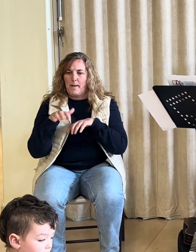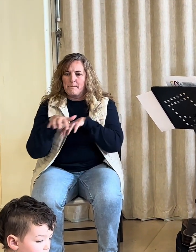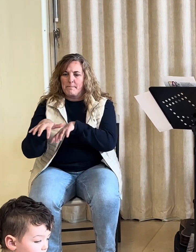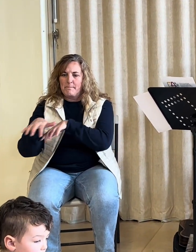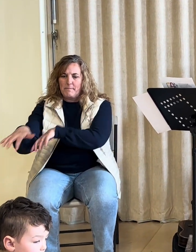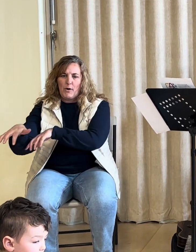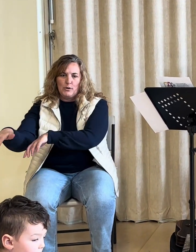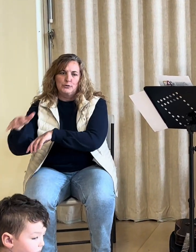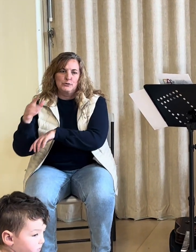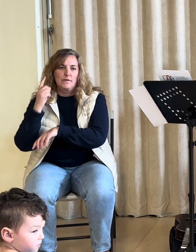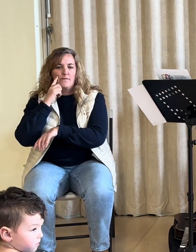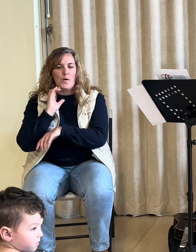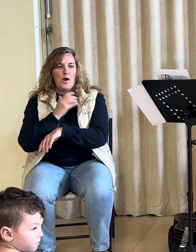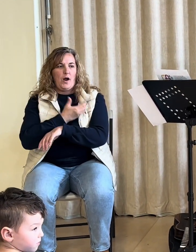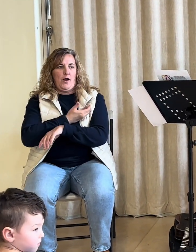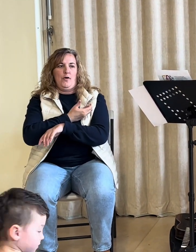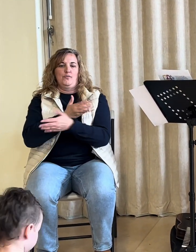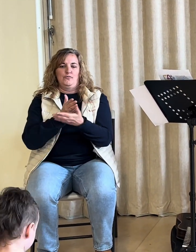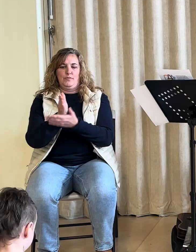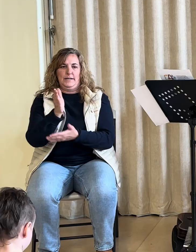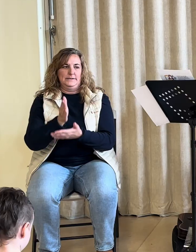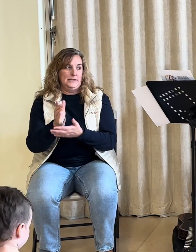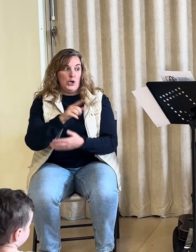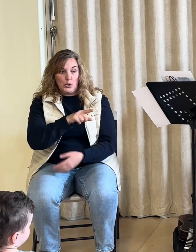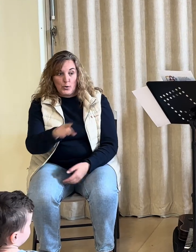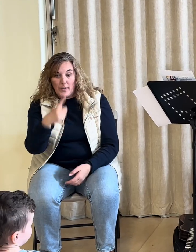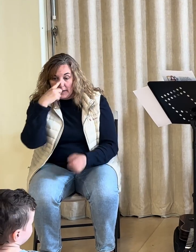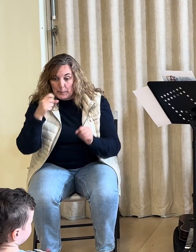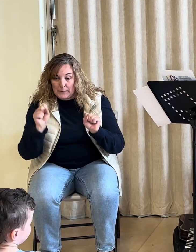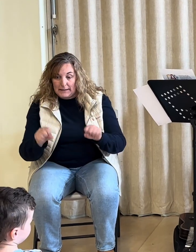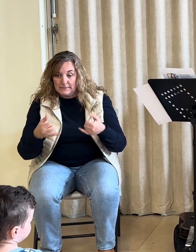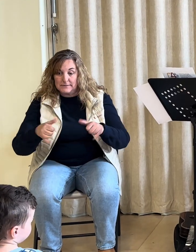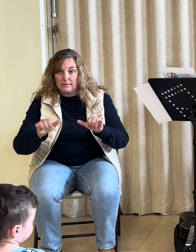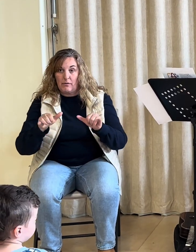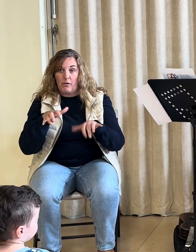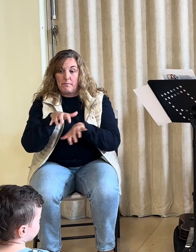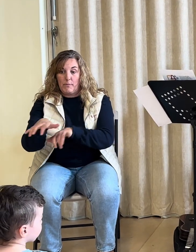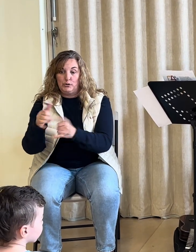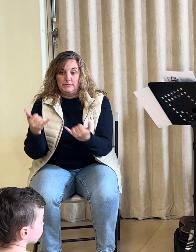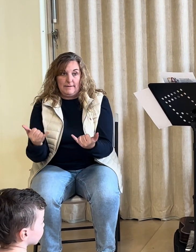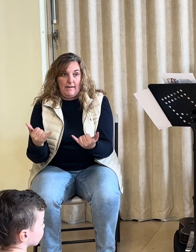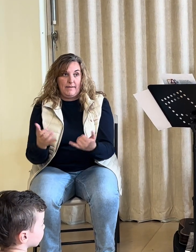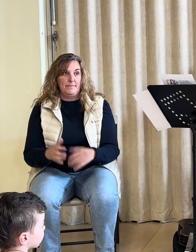for our rights. Do you think that we can still march today? ANDRE: Absolutely! DYNA: There was